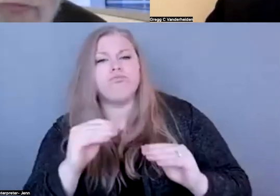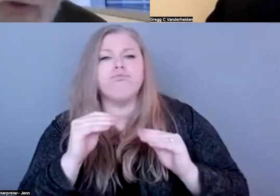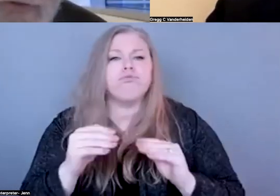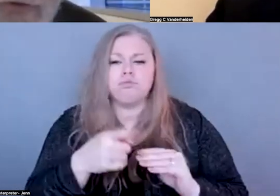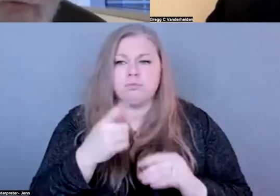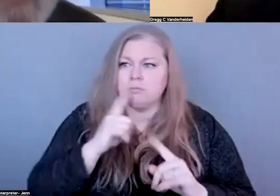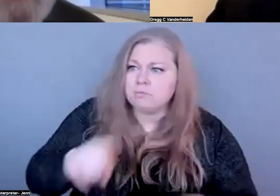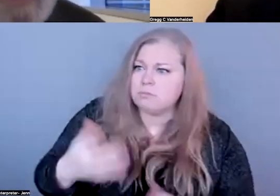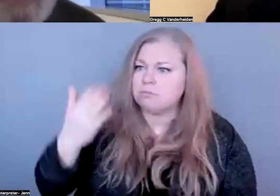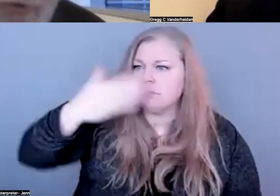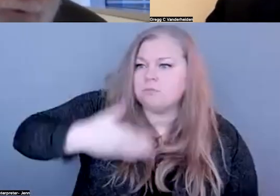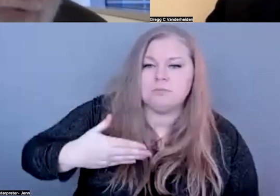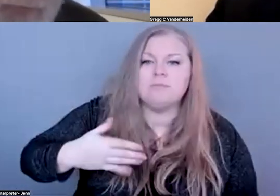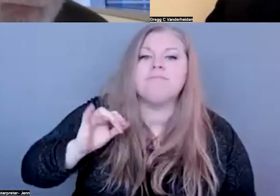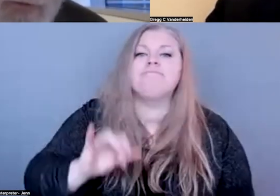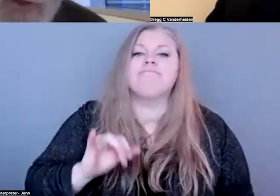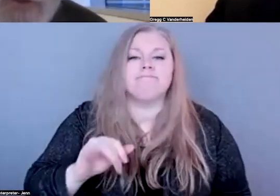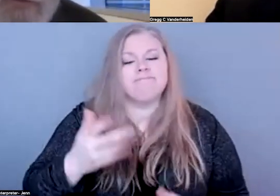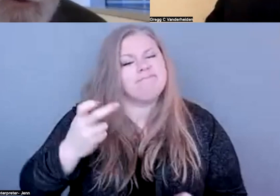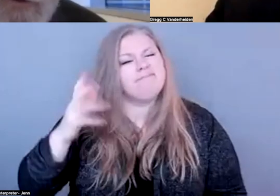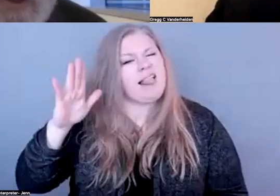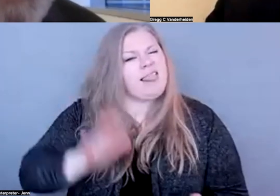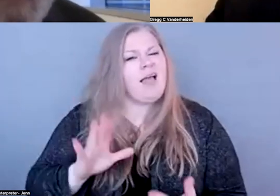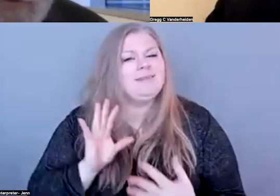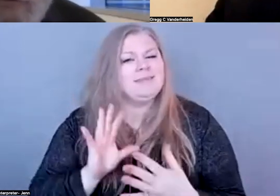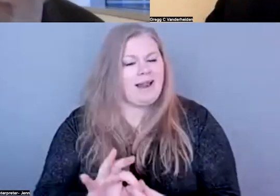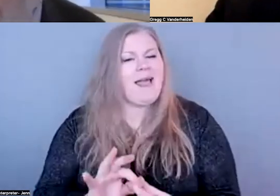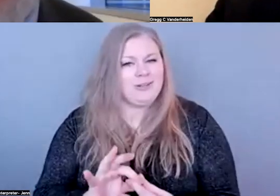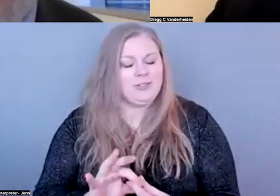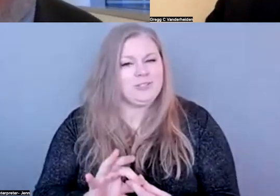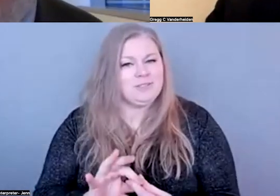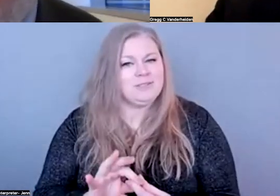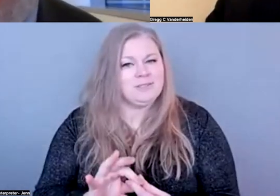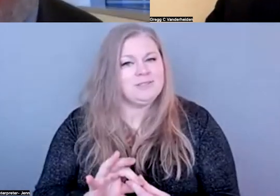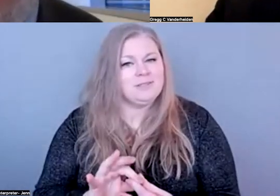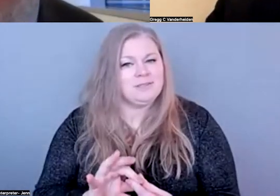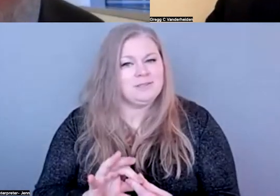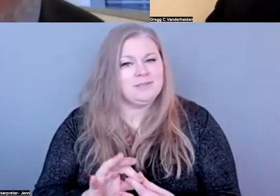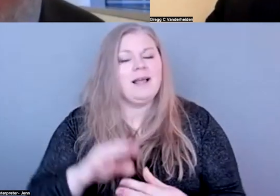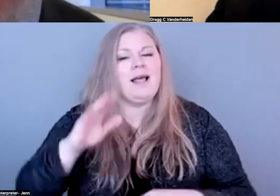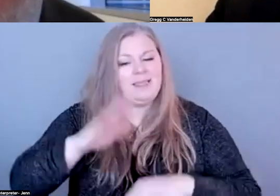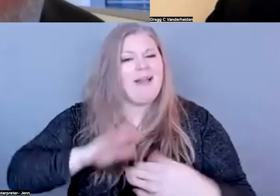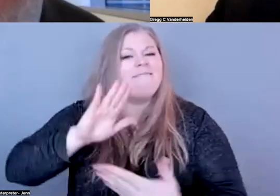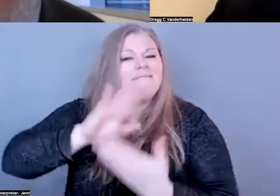that meant even less connection than one would have with a more face-to-face interaction."